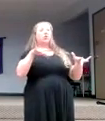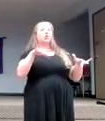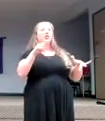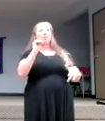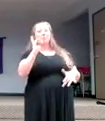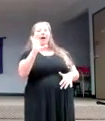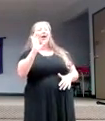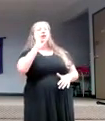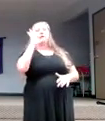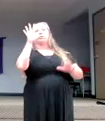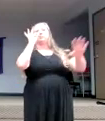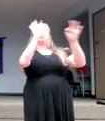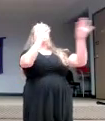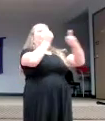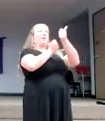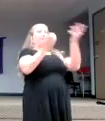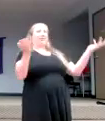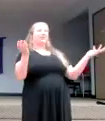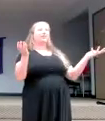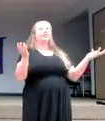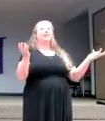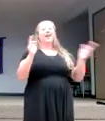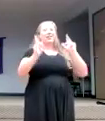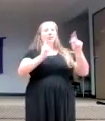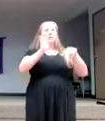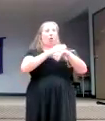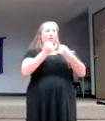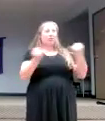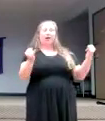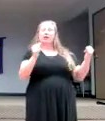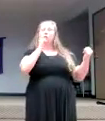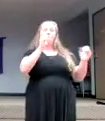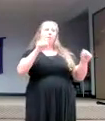pick up all of your conversation and the folks online will not be able to hear what we're